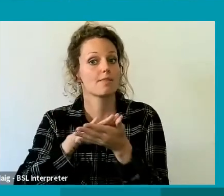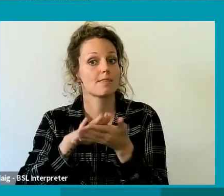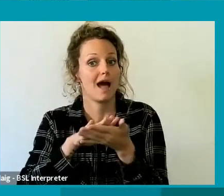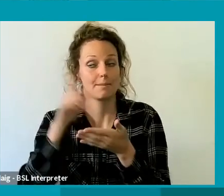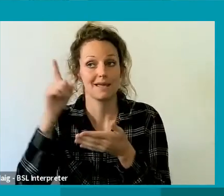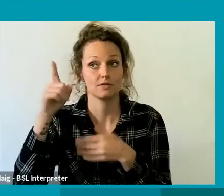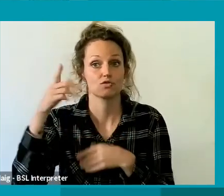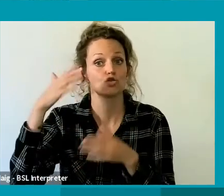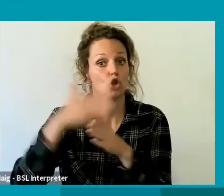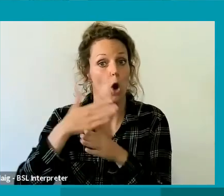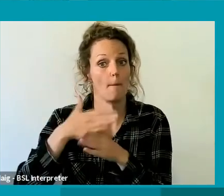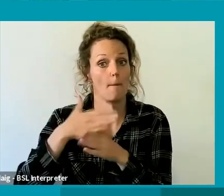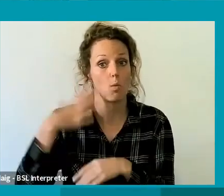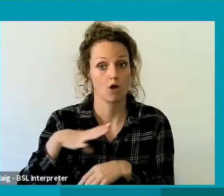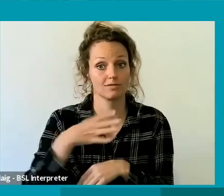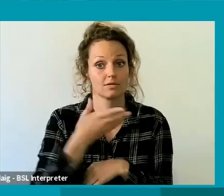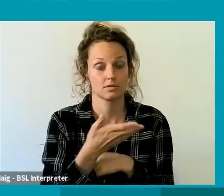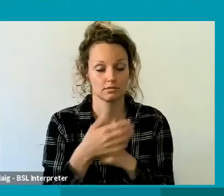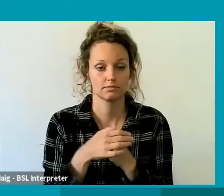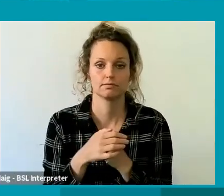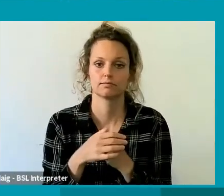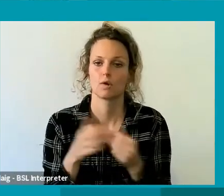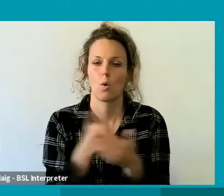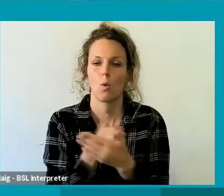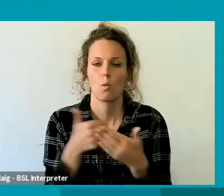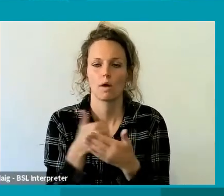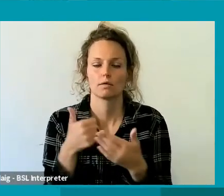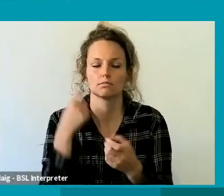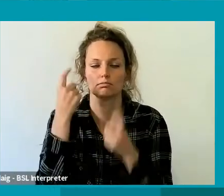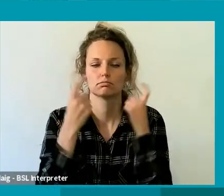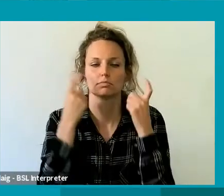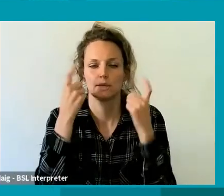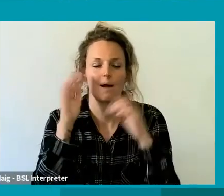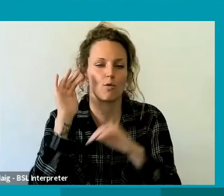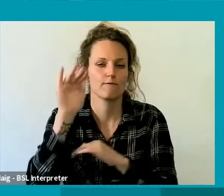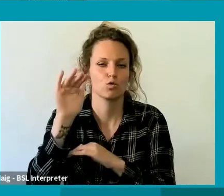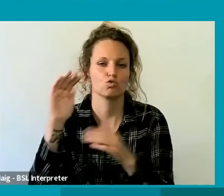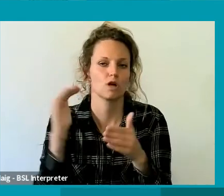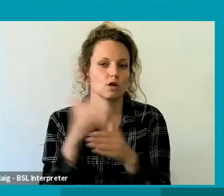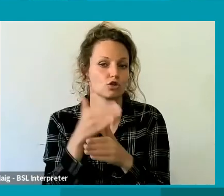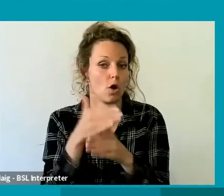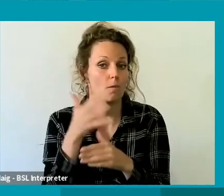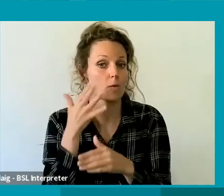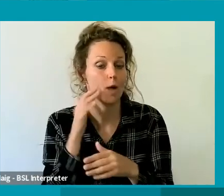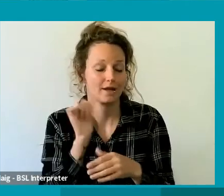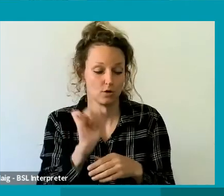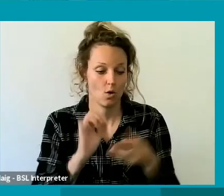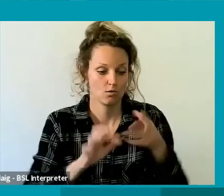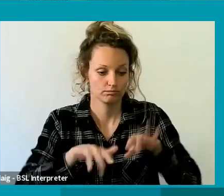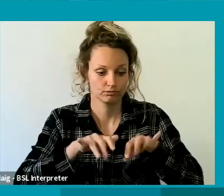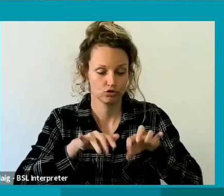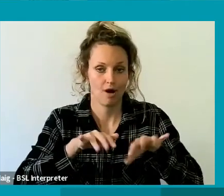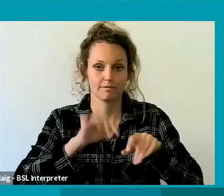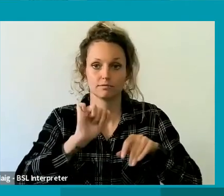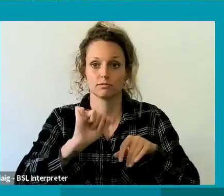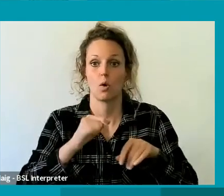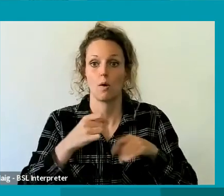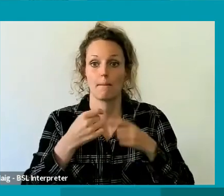So you always want to be thinking about that future job when you're crafting your personal. When you're crafting your